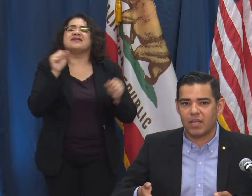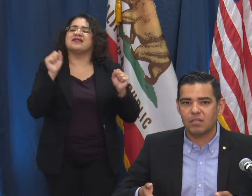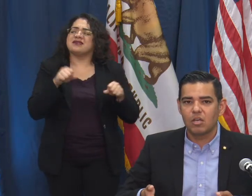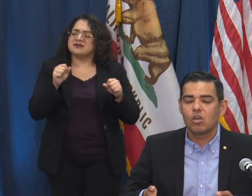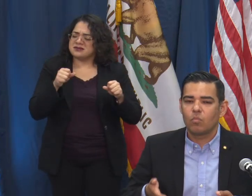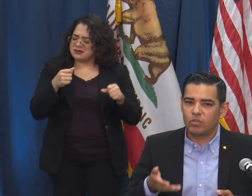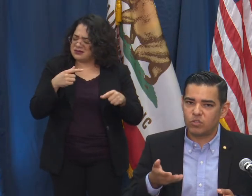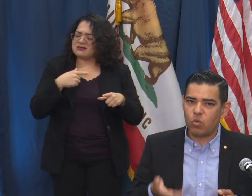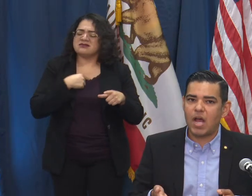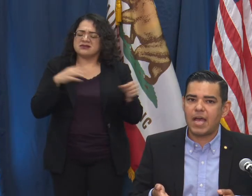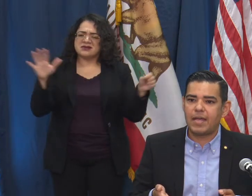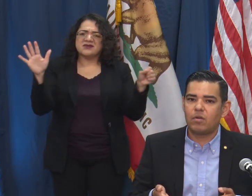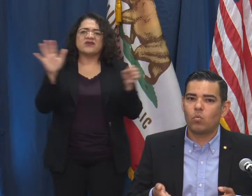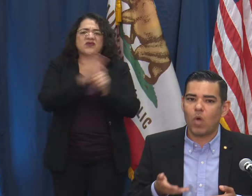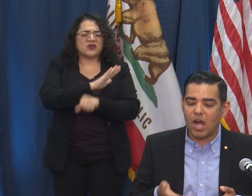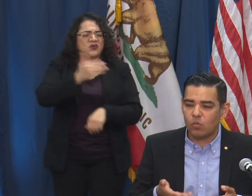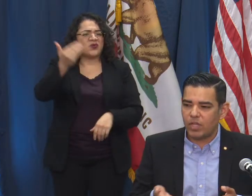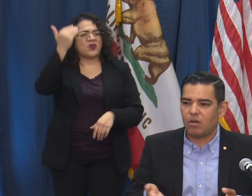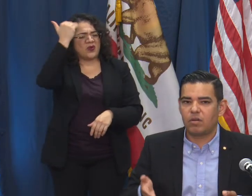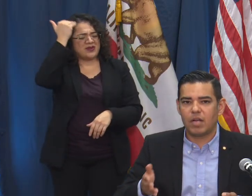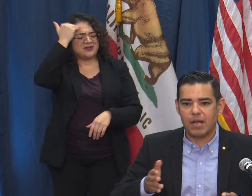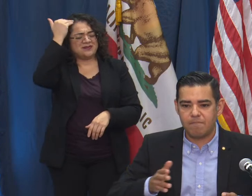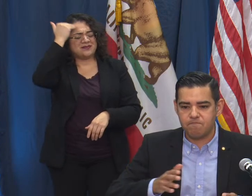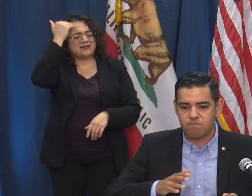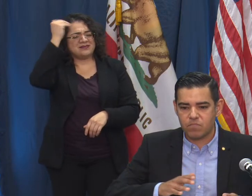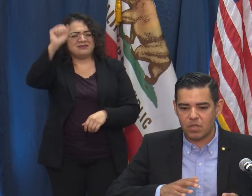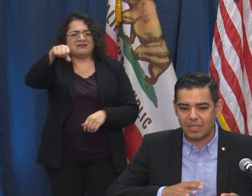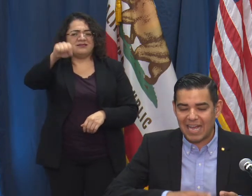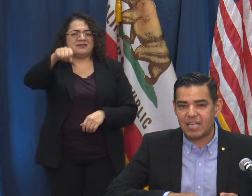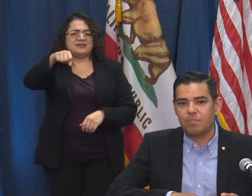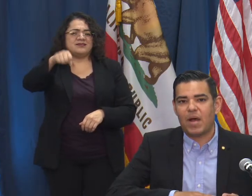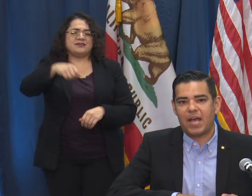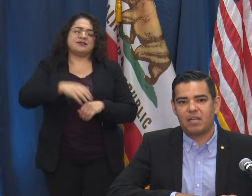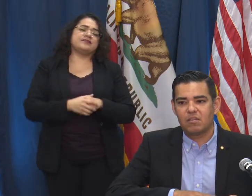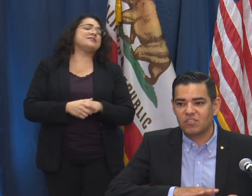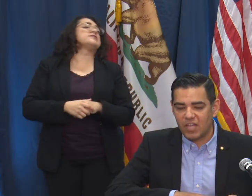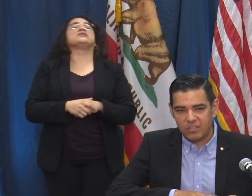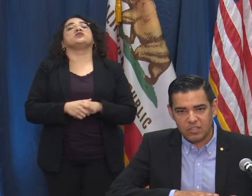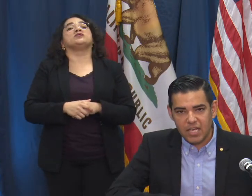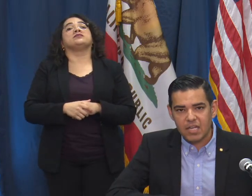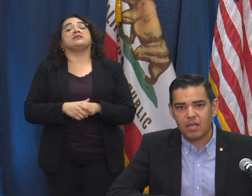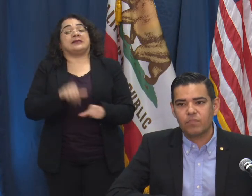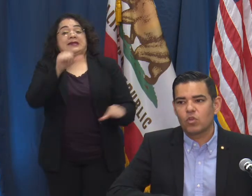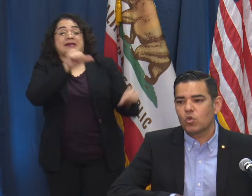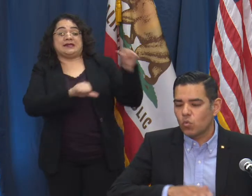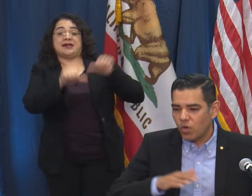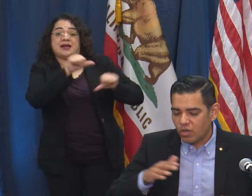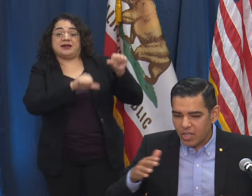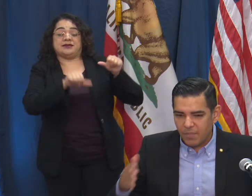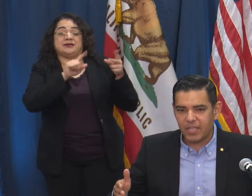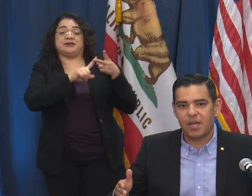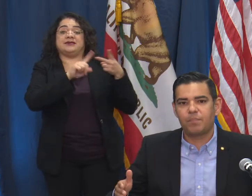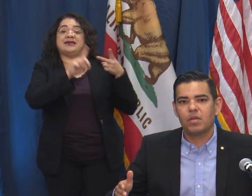which is why while we are guided by science and data, we are coming up with